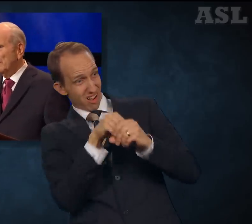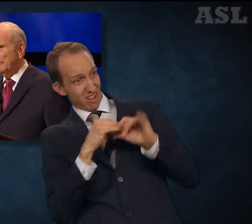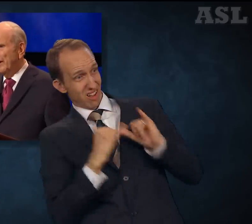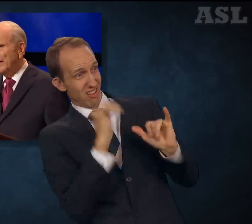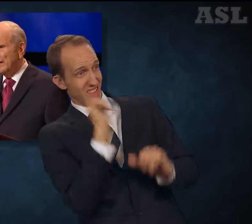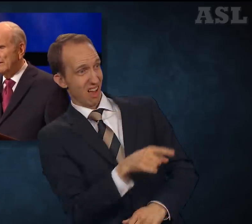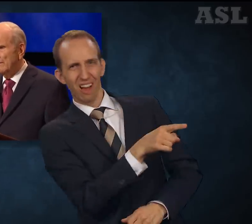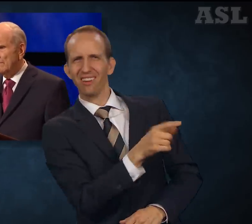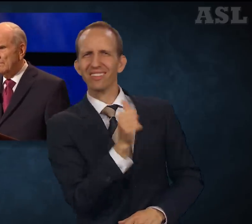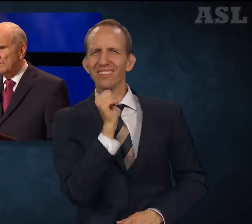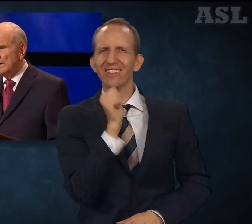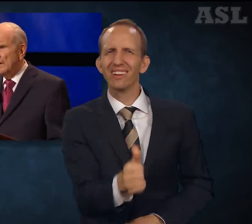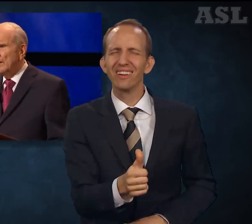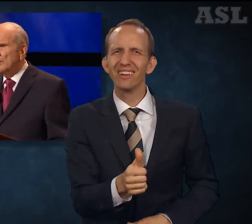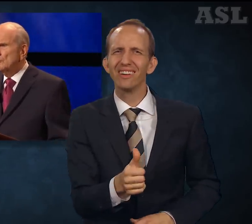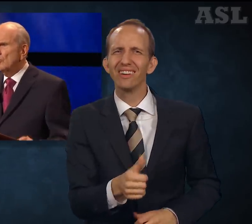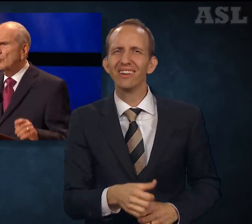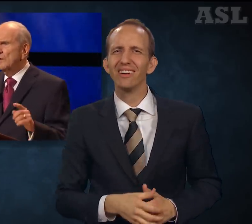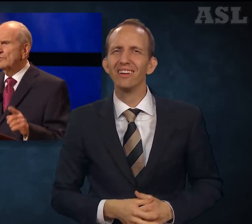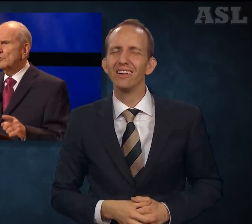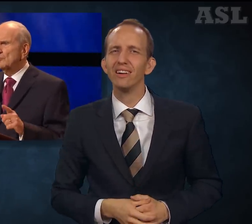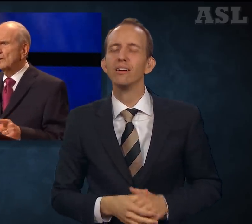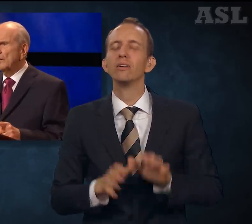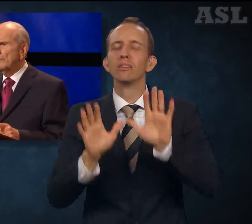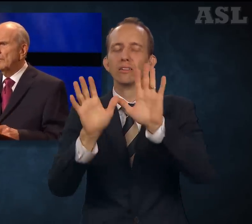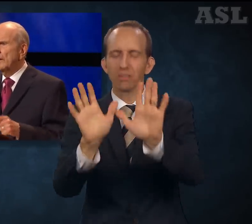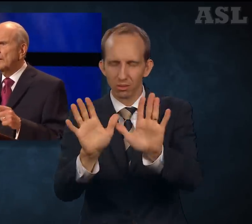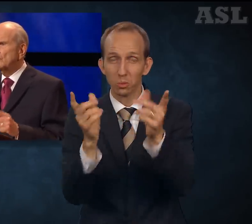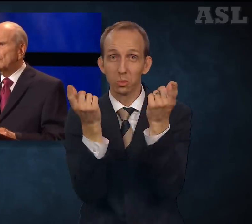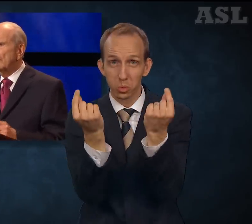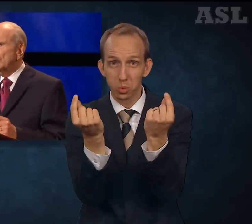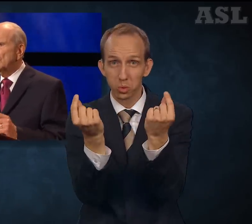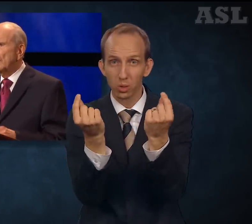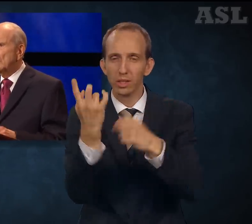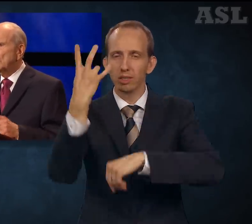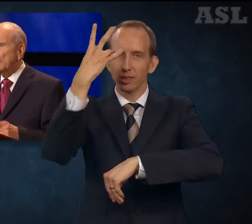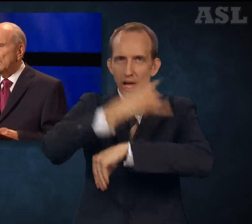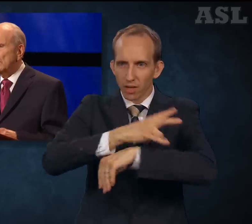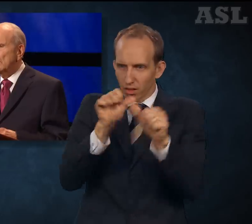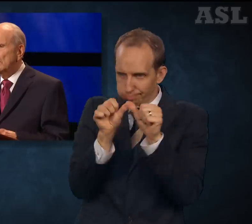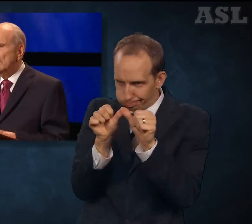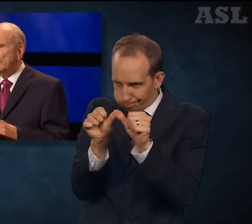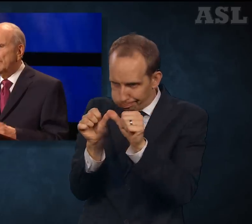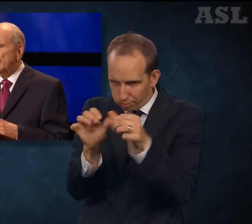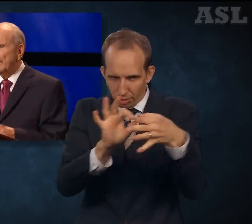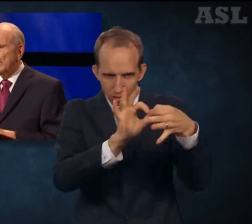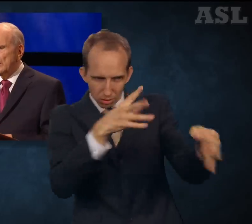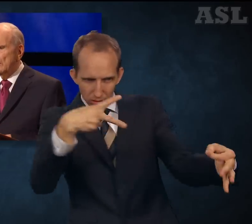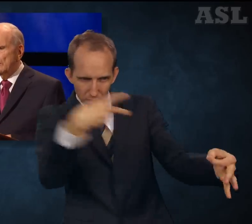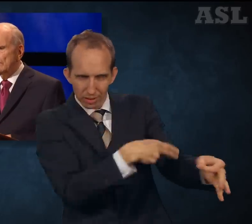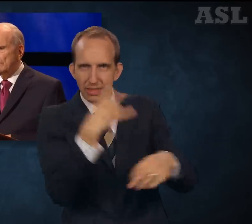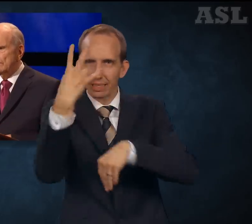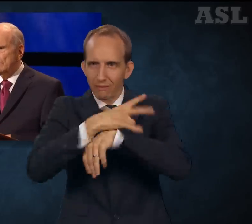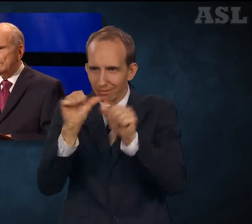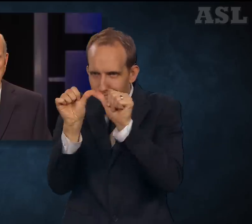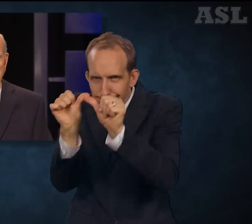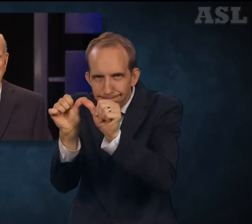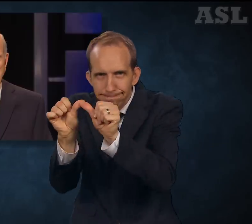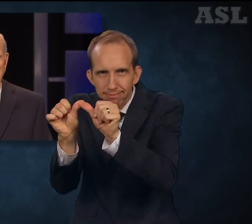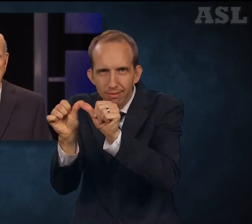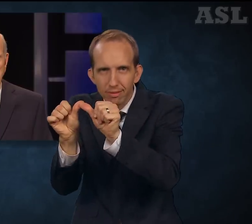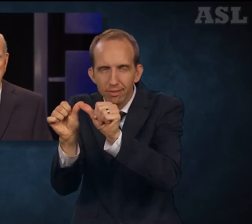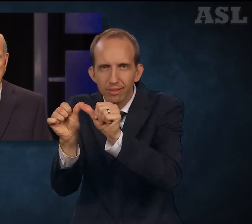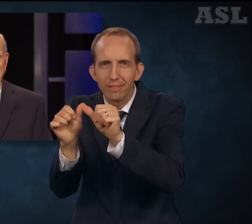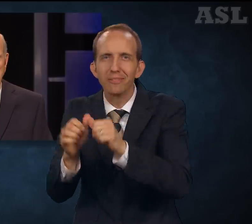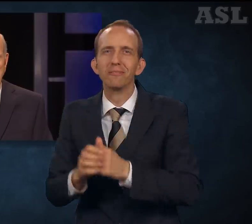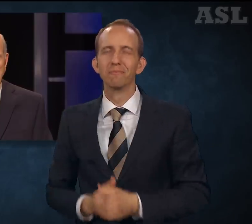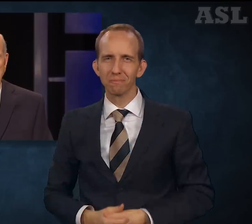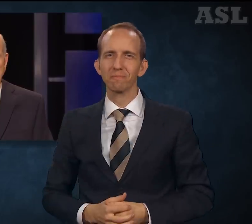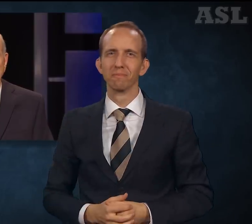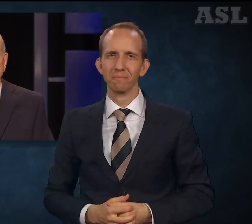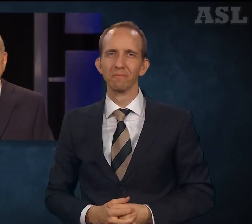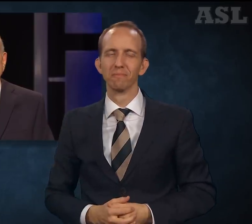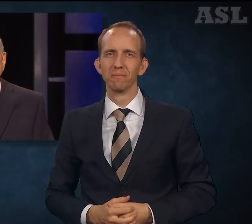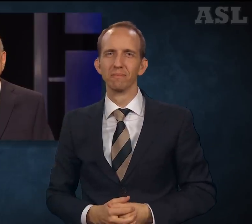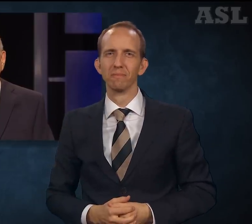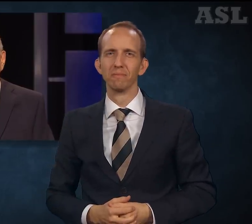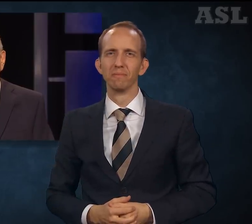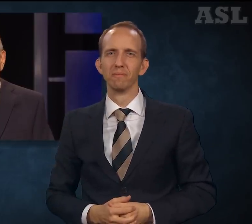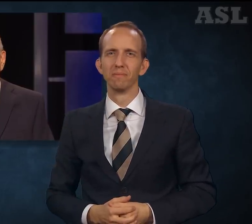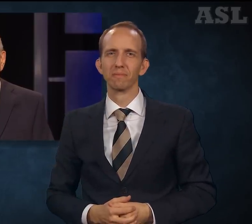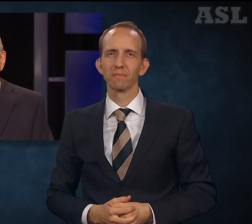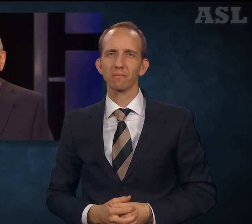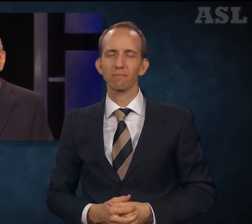DISTORTED, IF NOT FAKE.